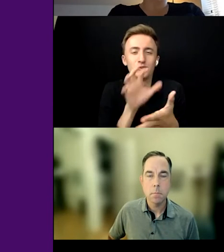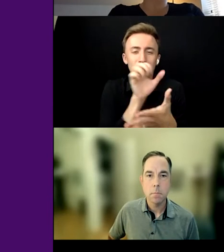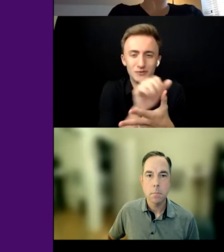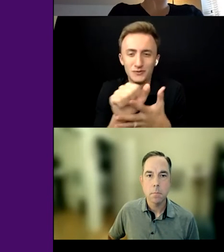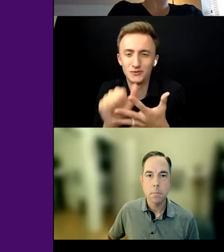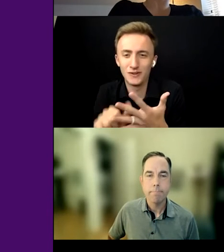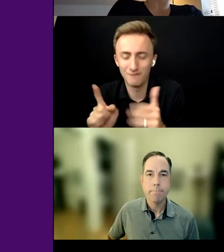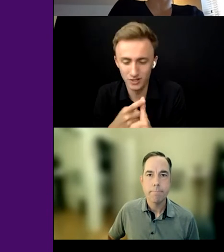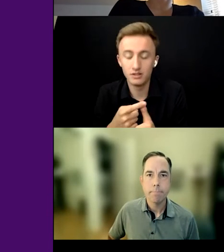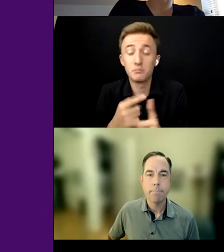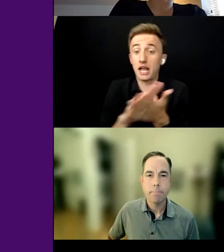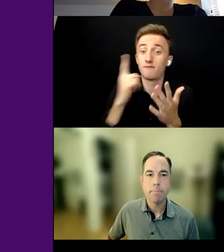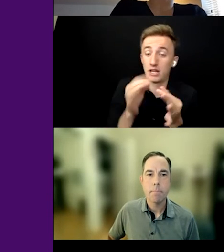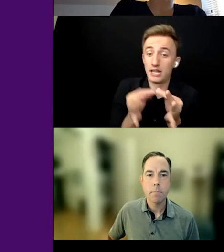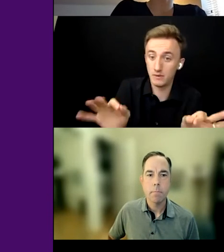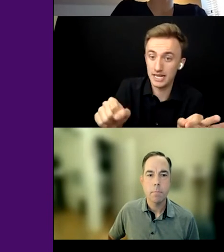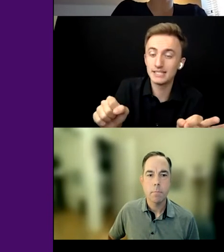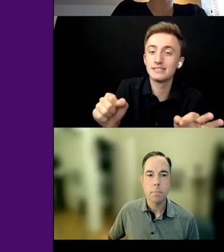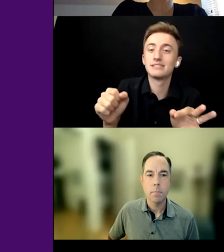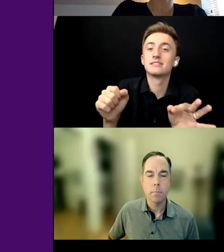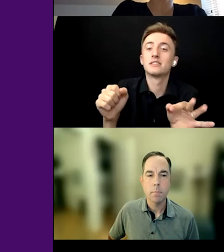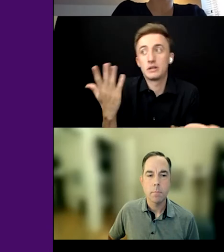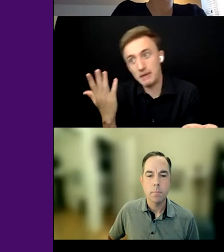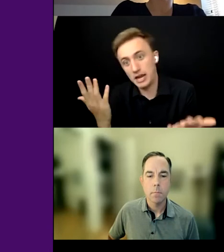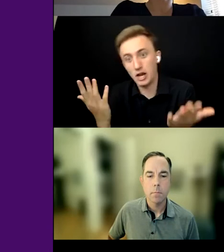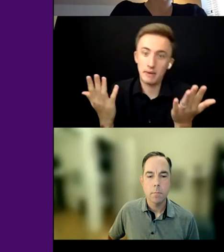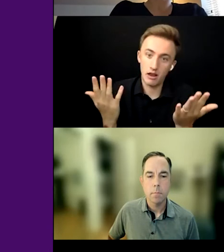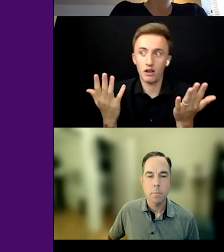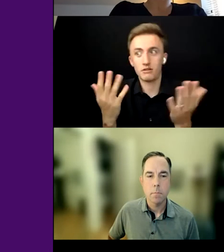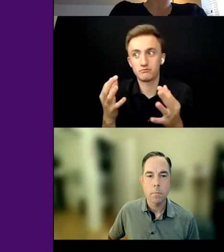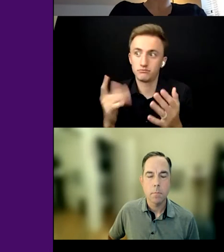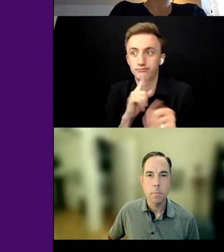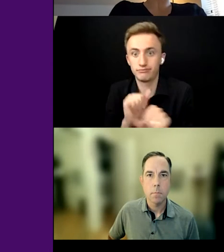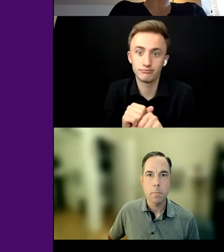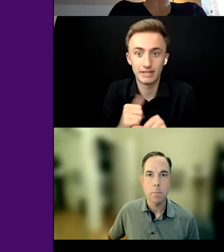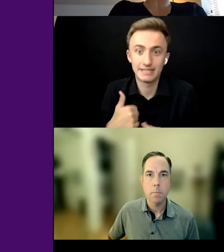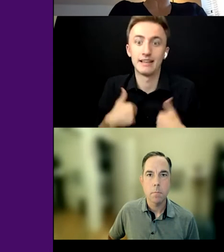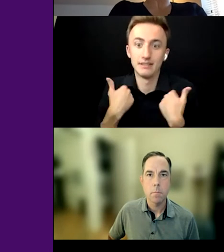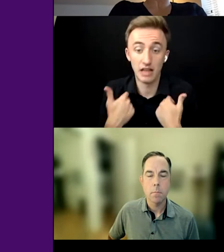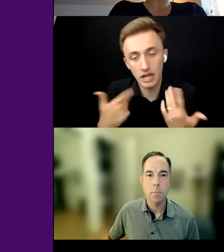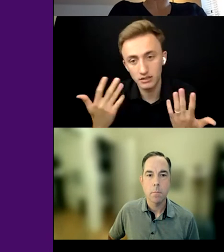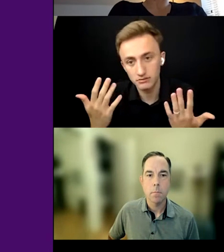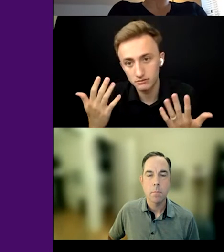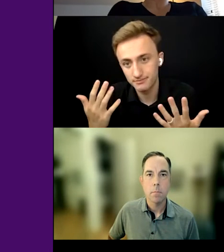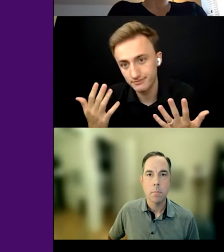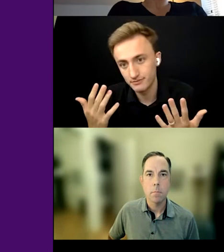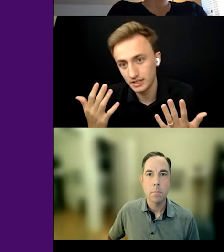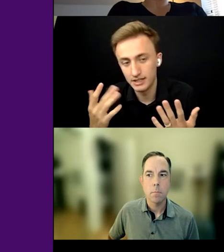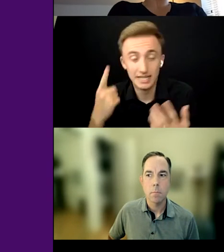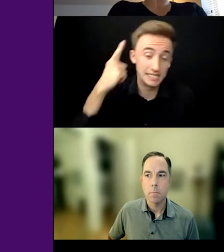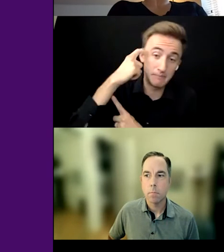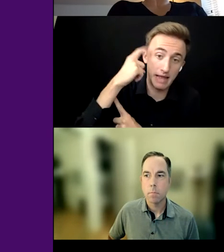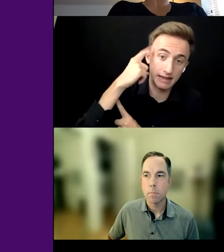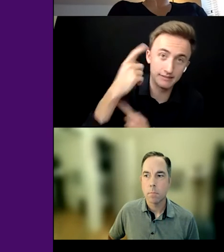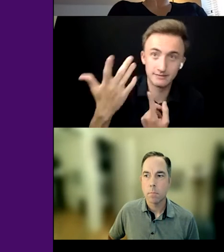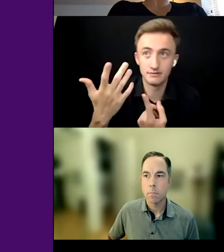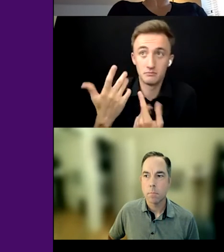the language that may or may not exist. I suspect not, there are a couple hundred language codes and